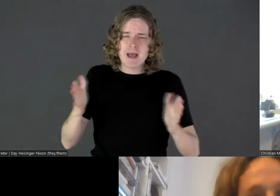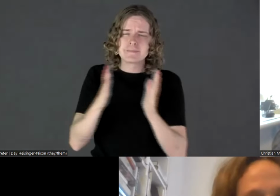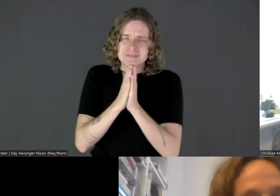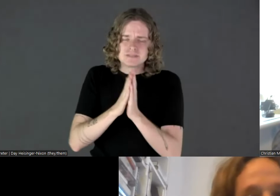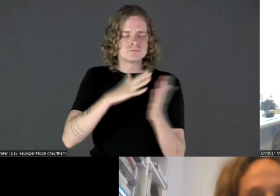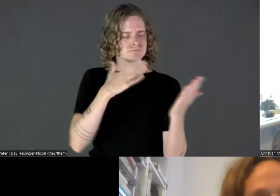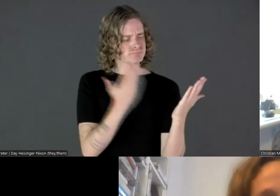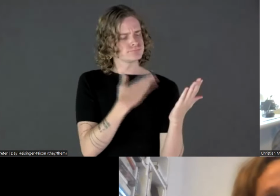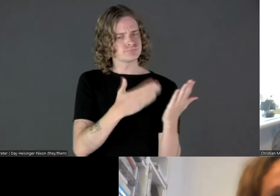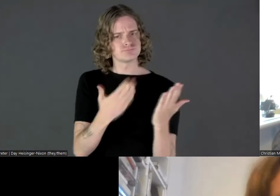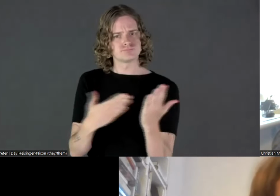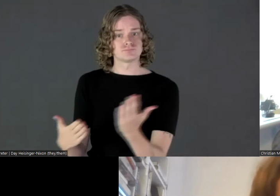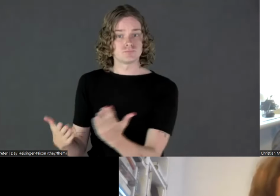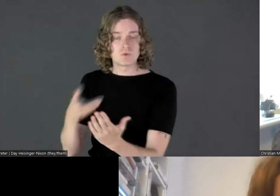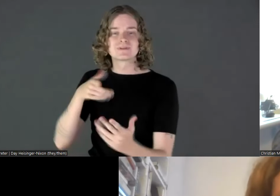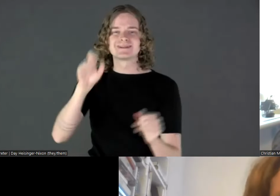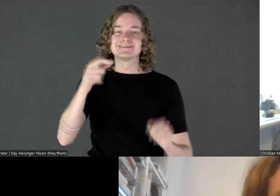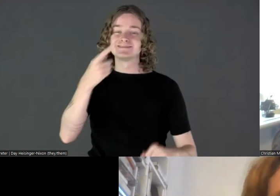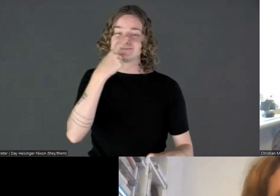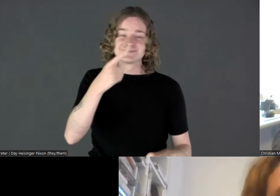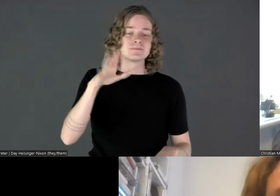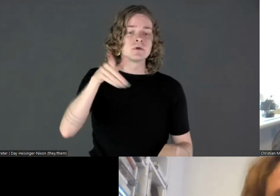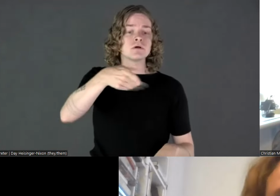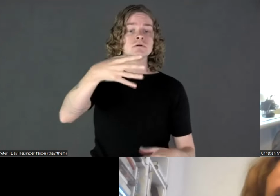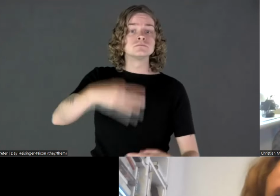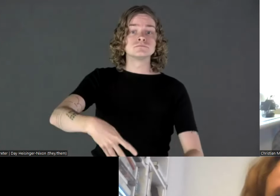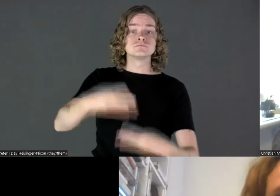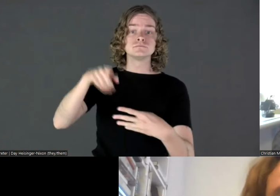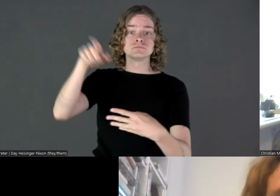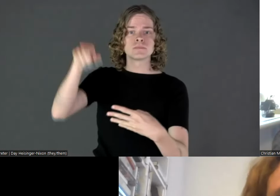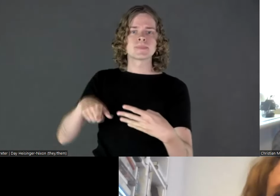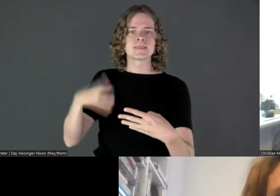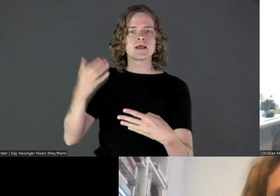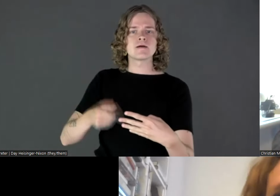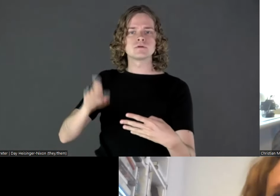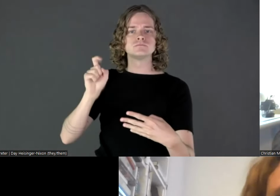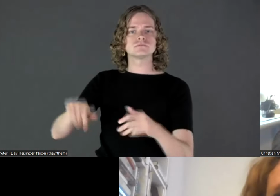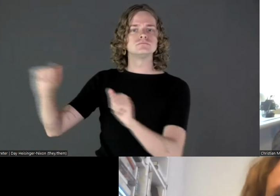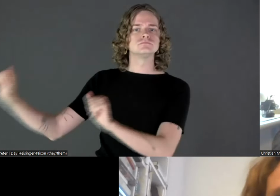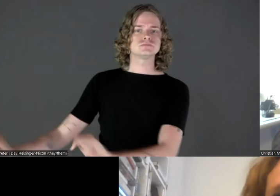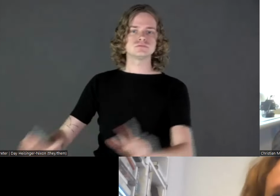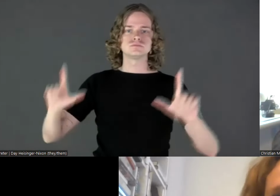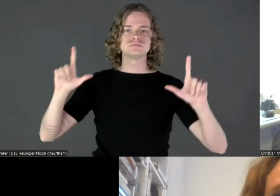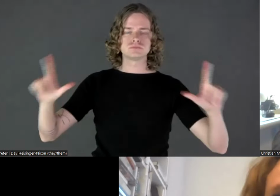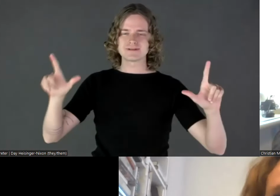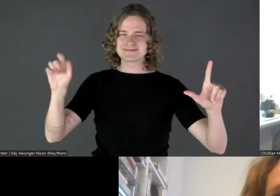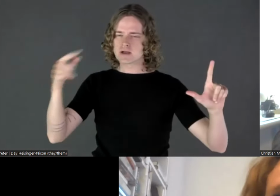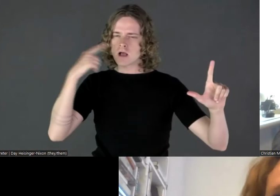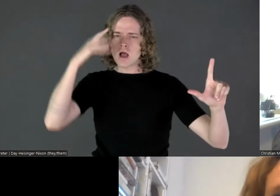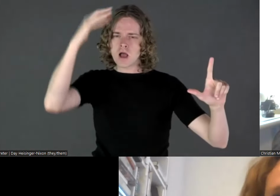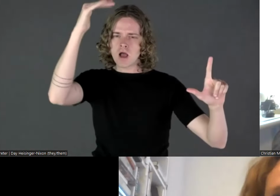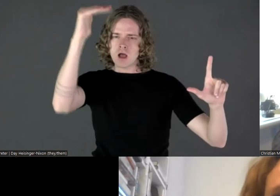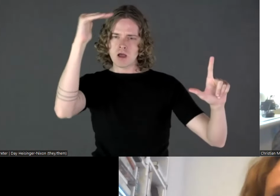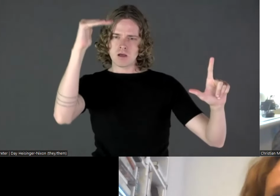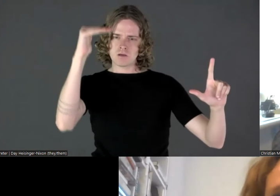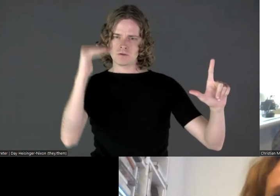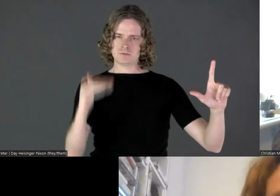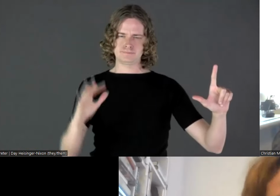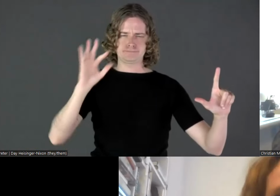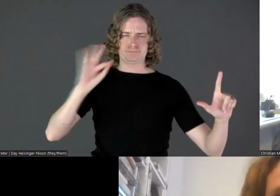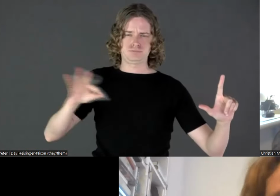it is well organized and interesting resources. You will learn a lot. Thank you, thanks a lot.